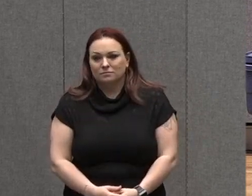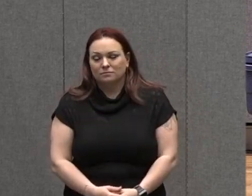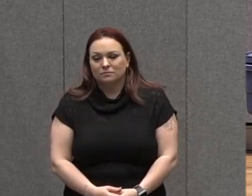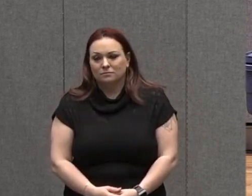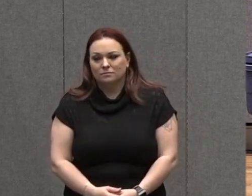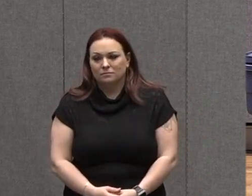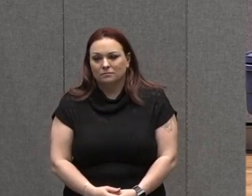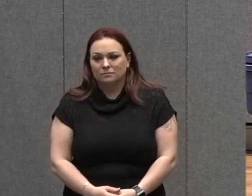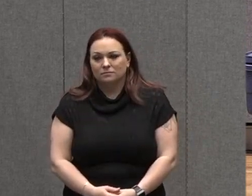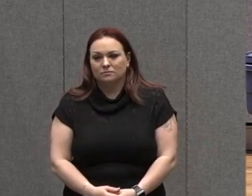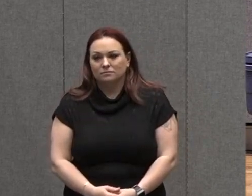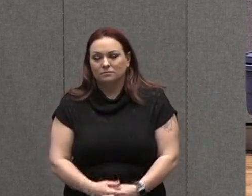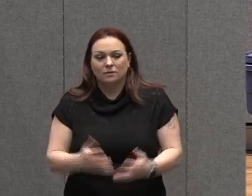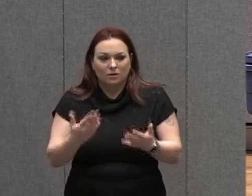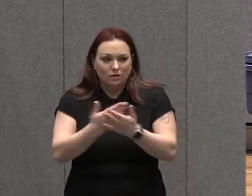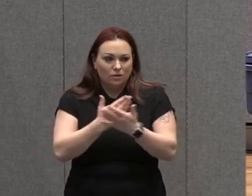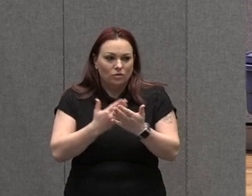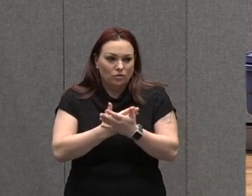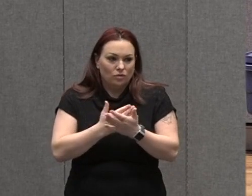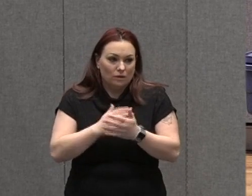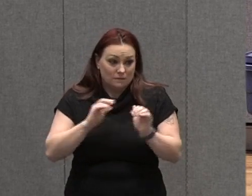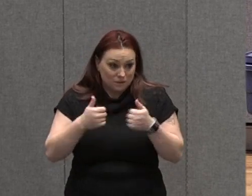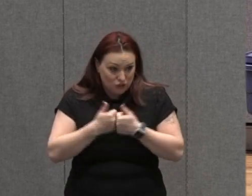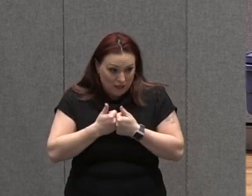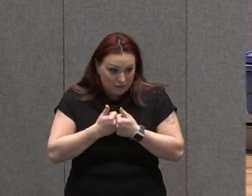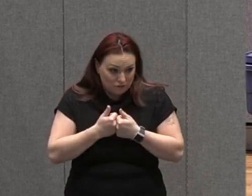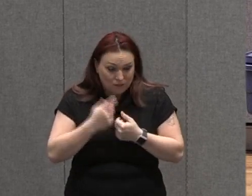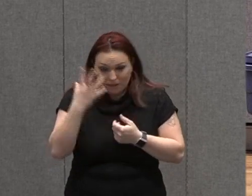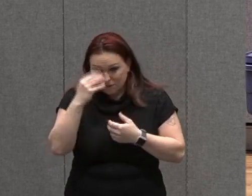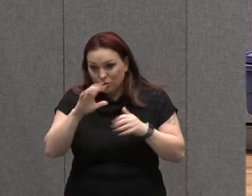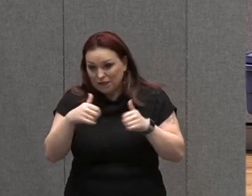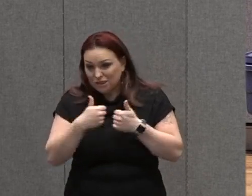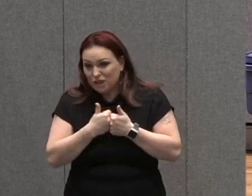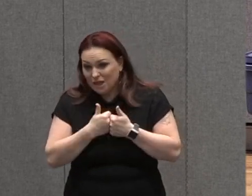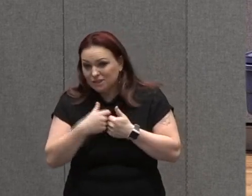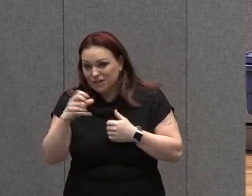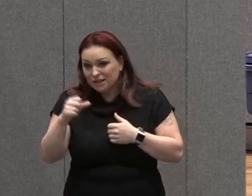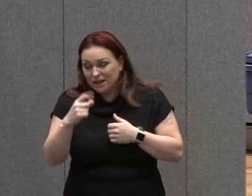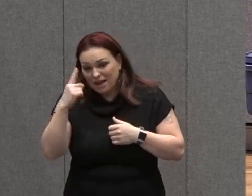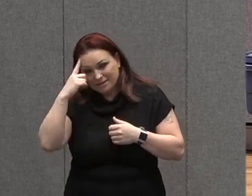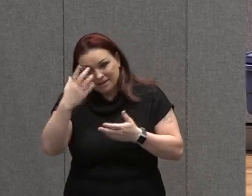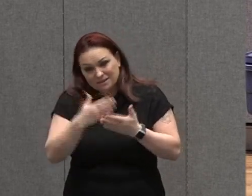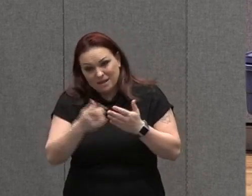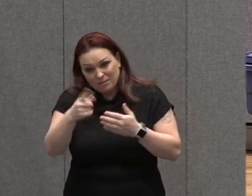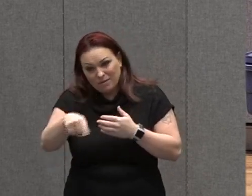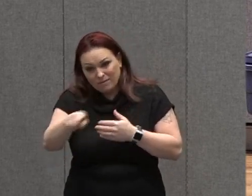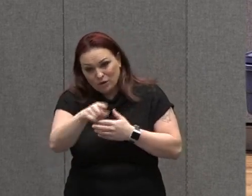Oh you do? - Yeah I have a new rhythm. Is it challenging? - It's pretty challenging. I think some of you might know this rhythm,